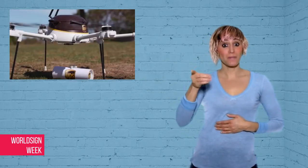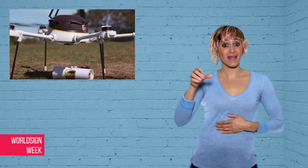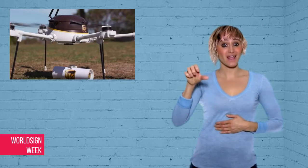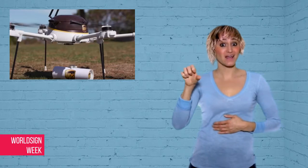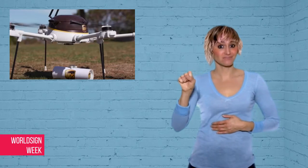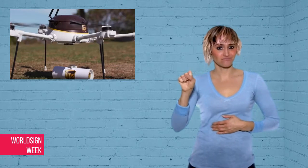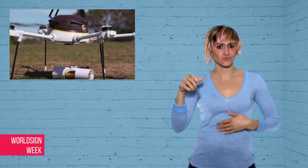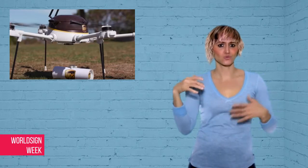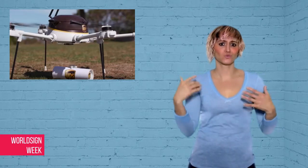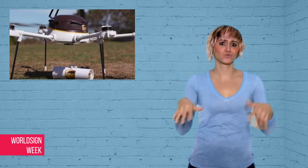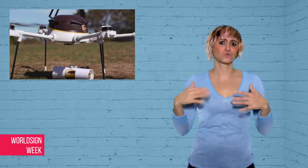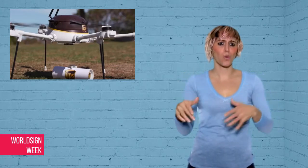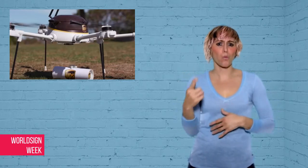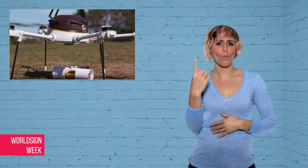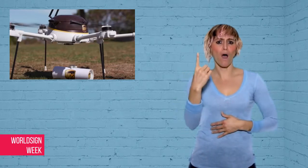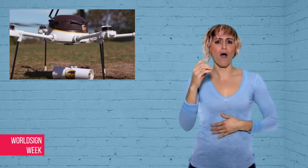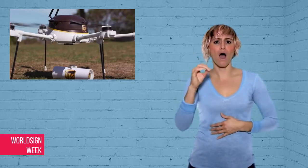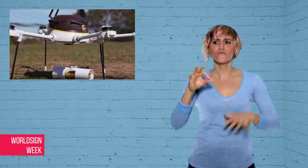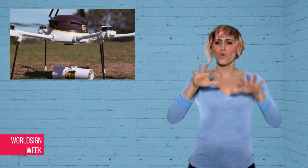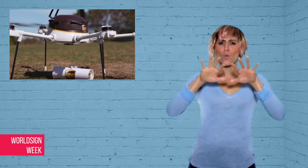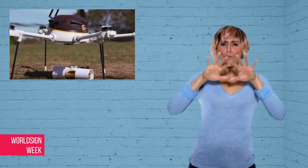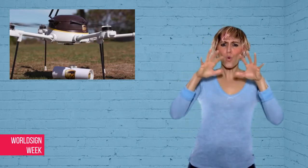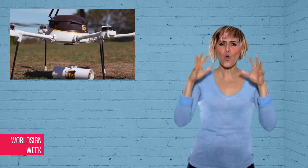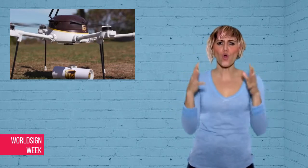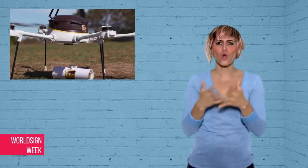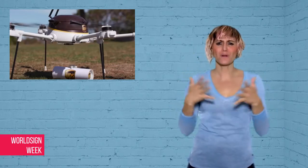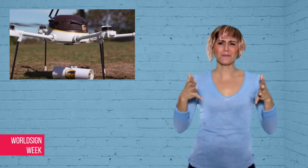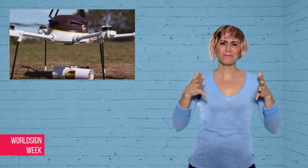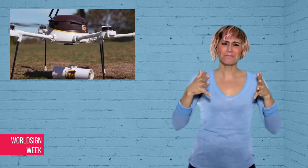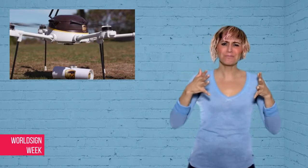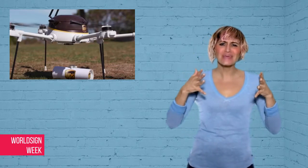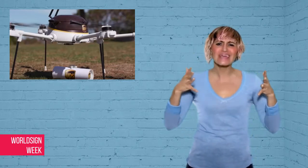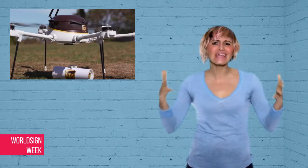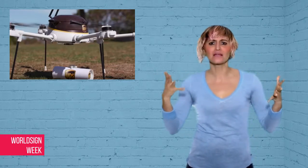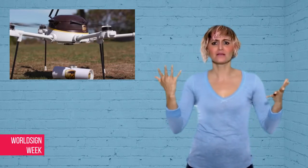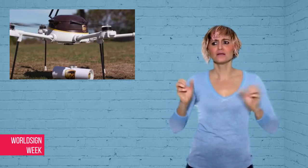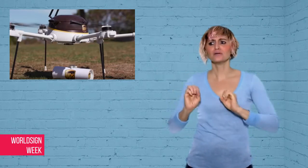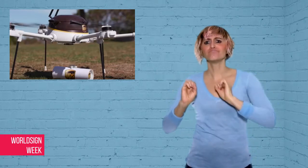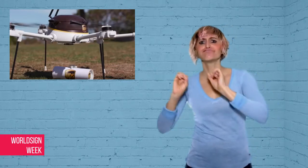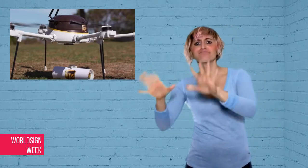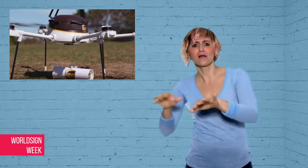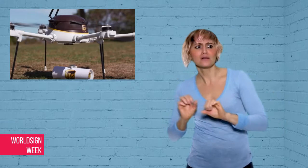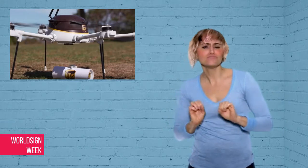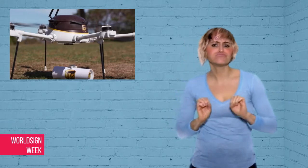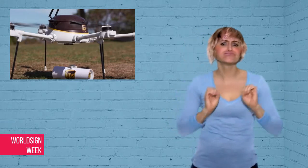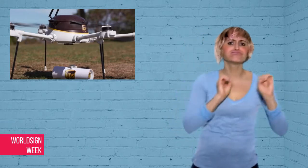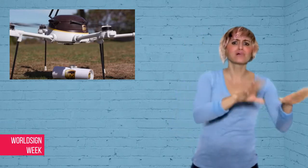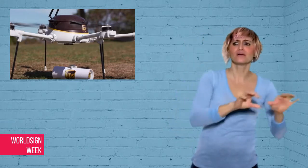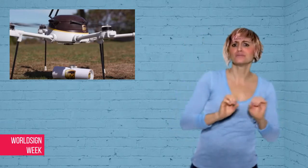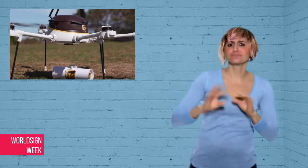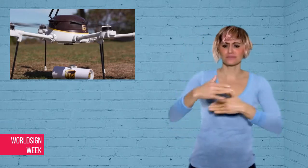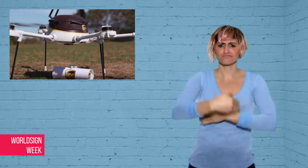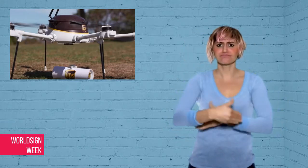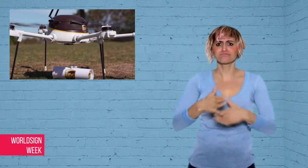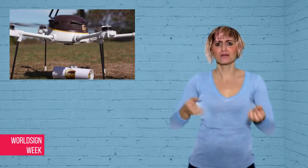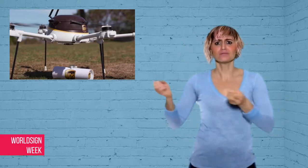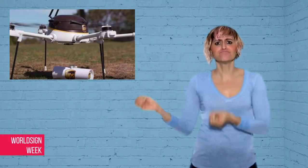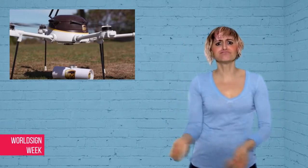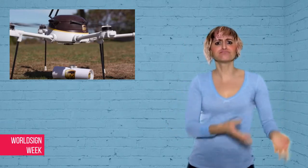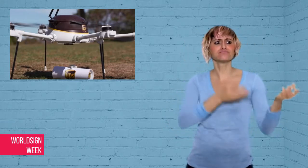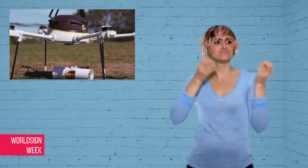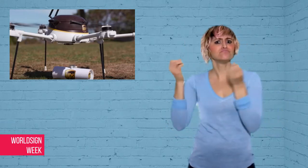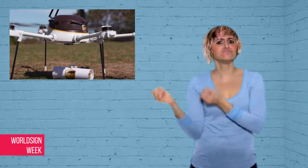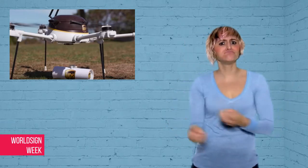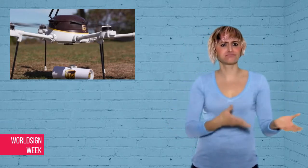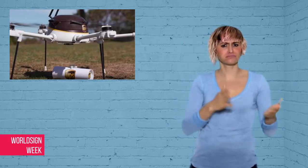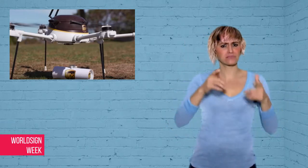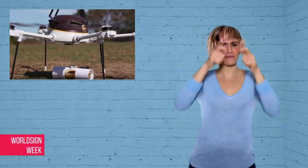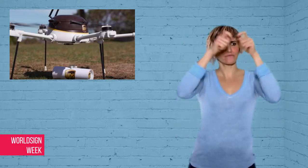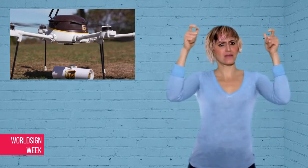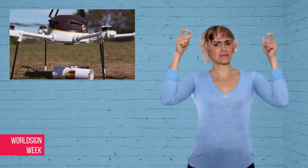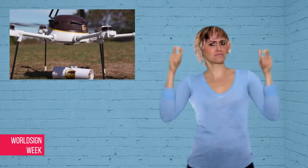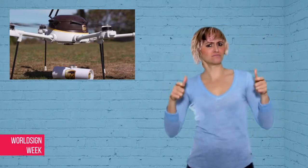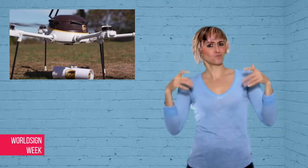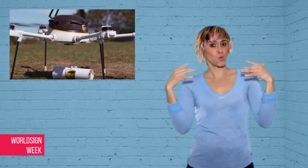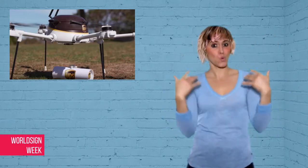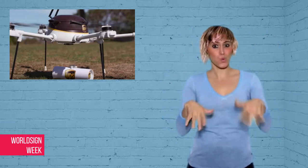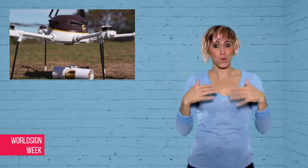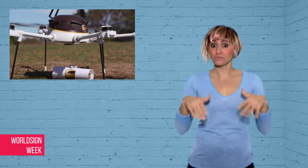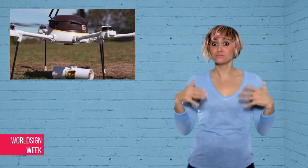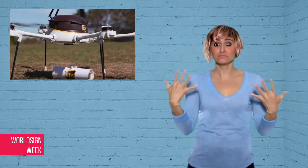They are one of the world’s largest delivery